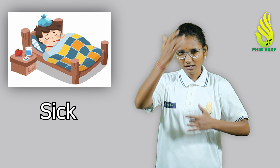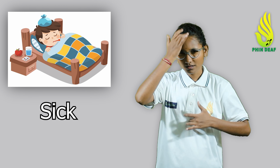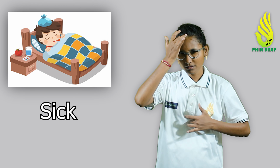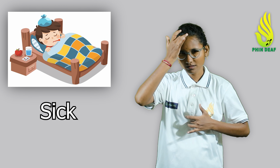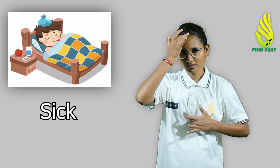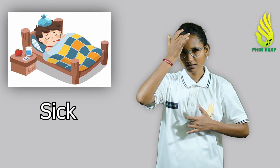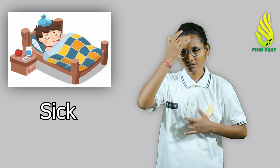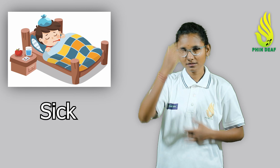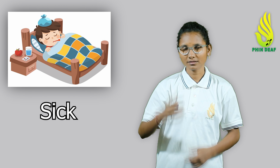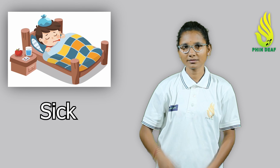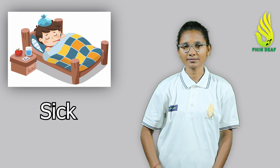Sick